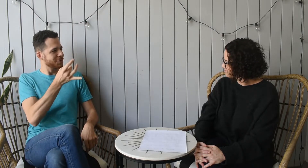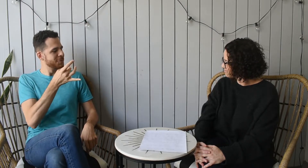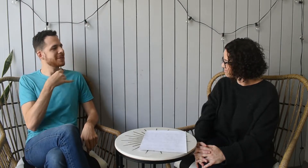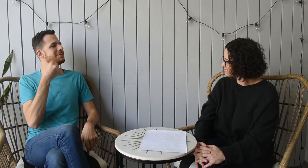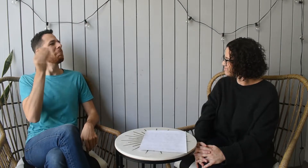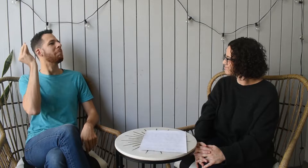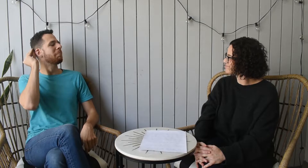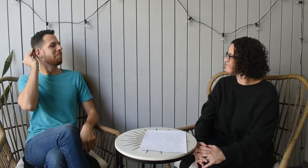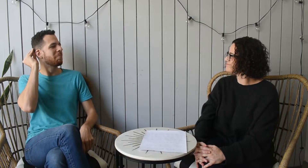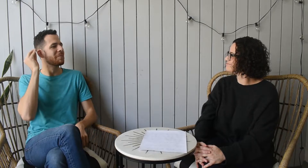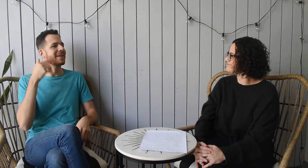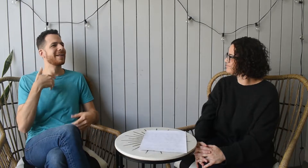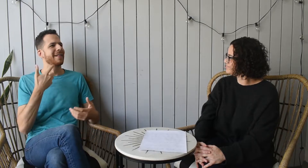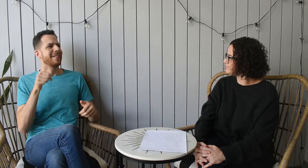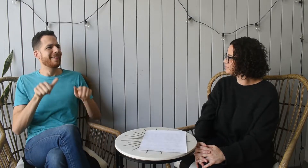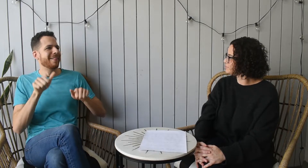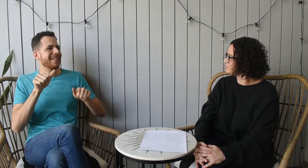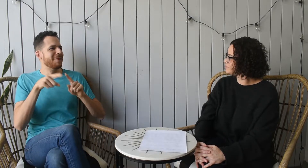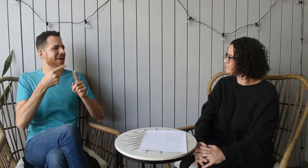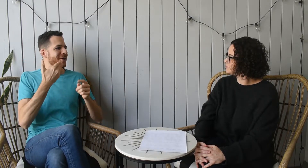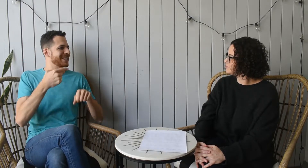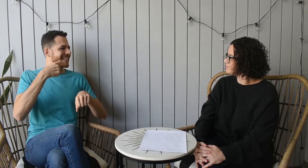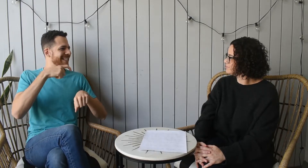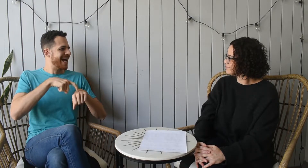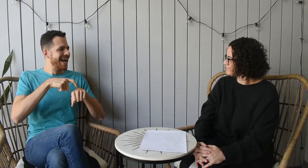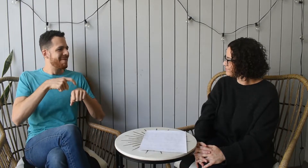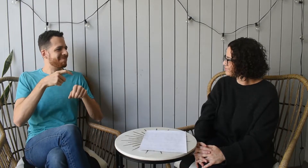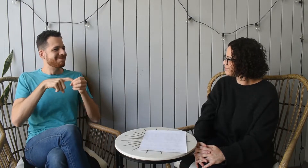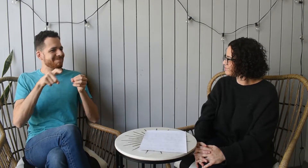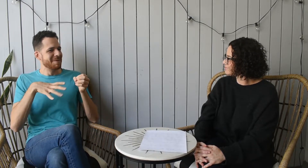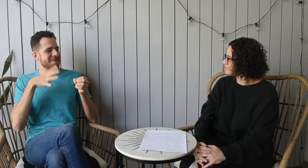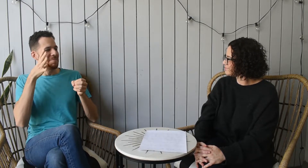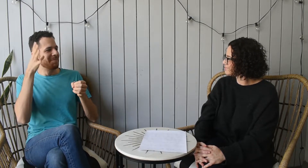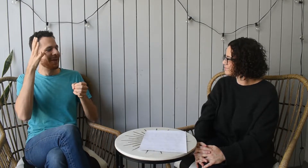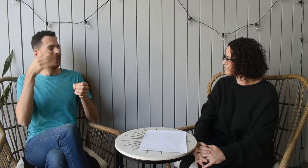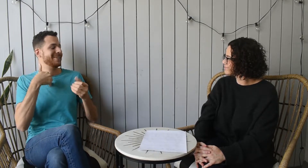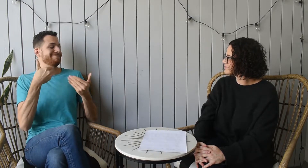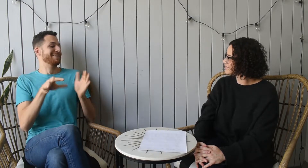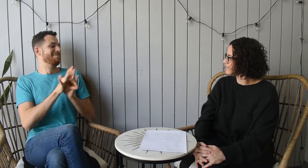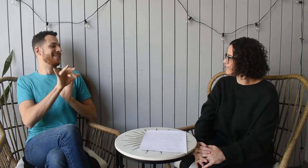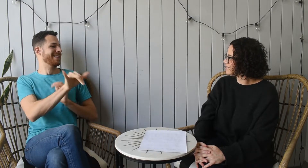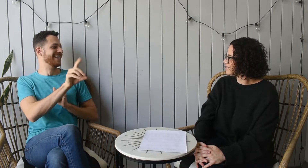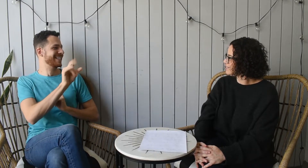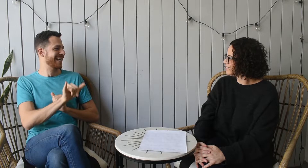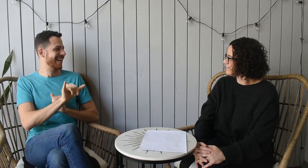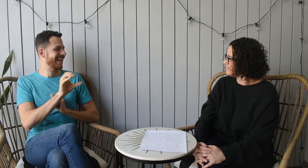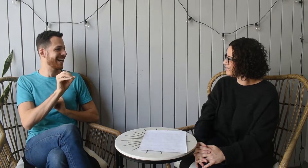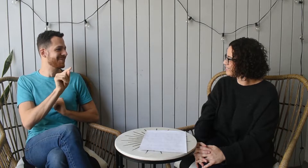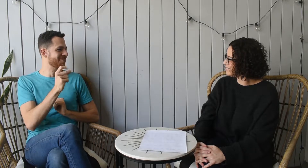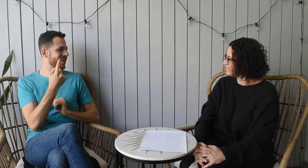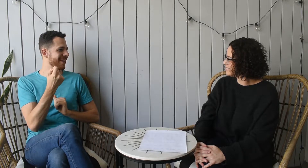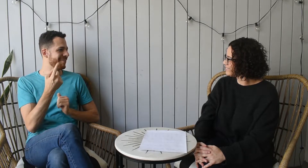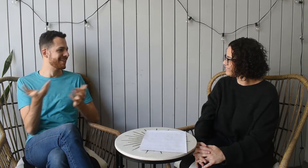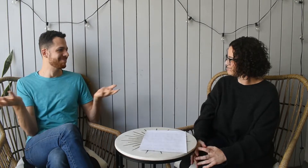I thought that was interesting and placed it in the back of my mind. When I was contemplating coming out to my parents, I decided to tell them that day--October 11th.